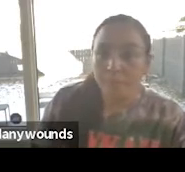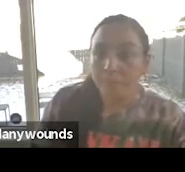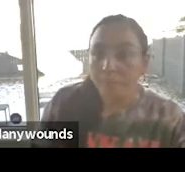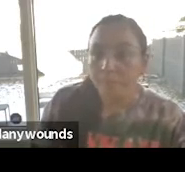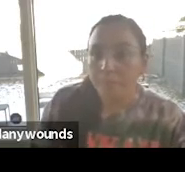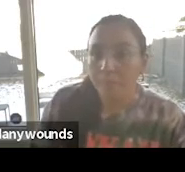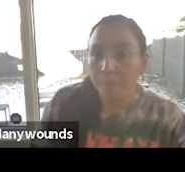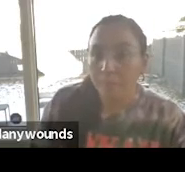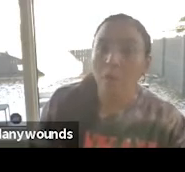Yes, it is.